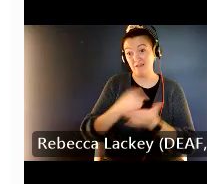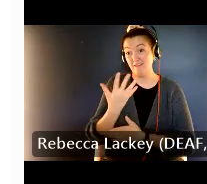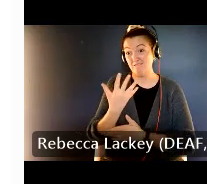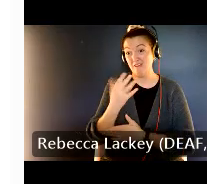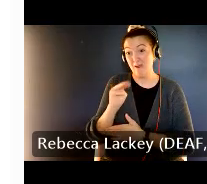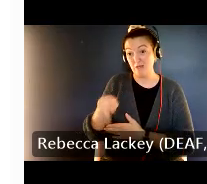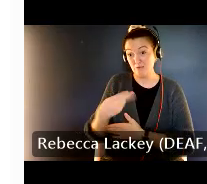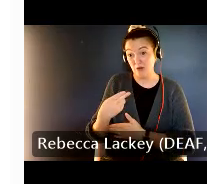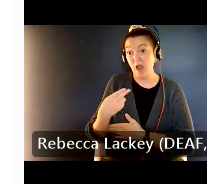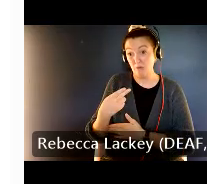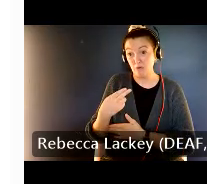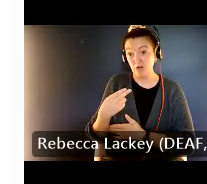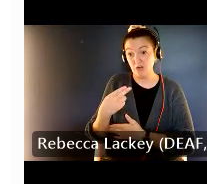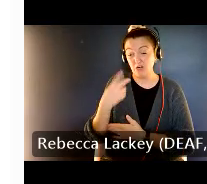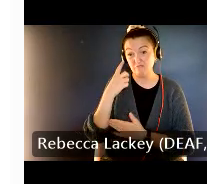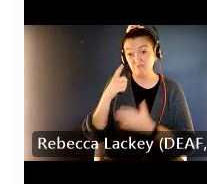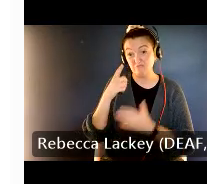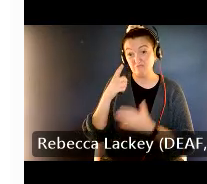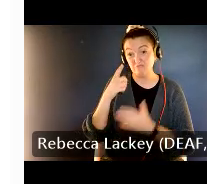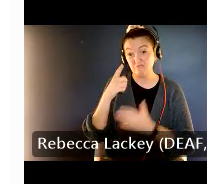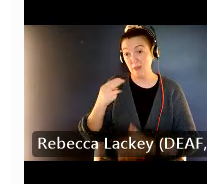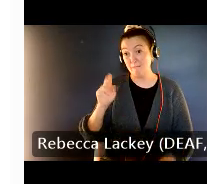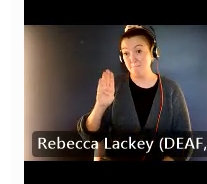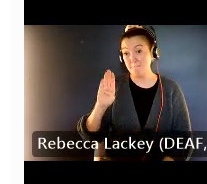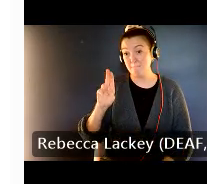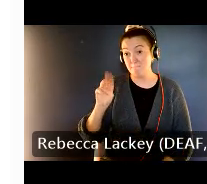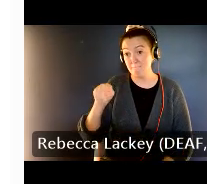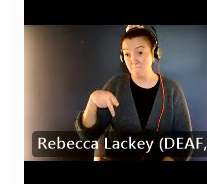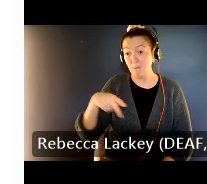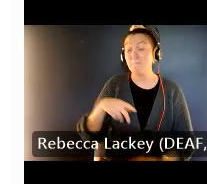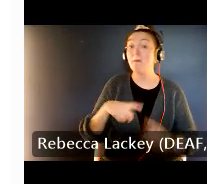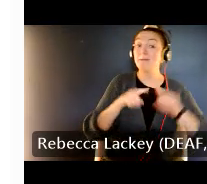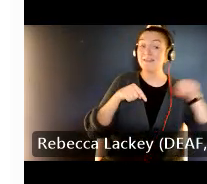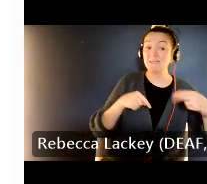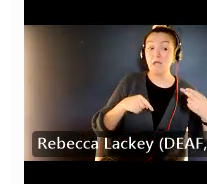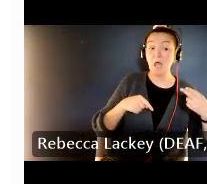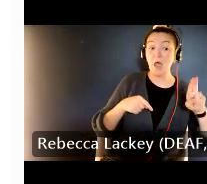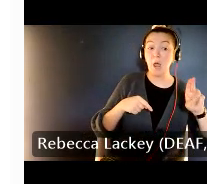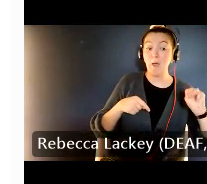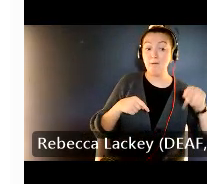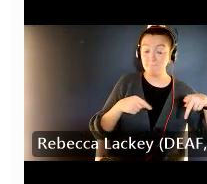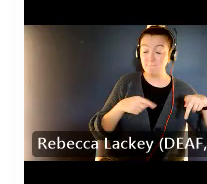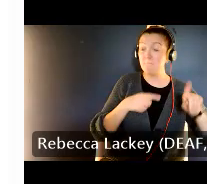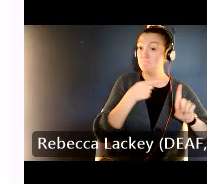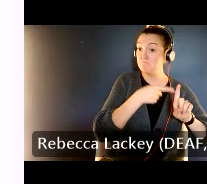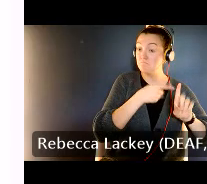But so for this project, speed humps are what we are going to concentrate on.